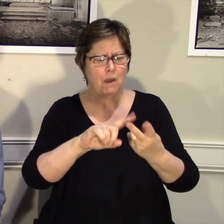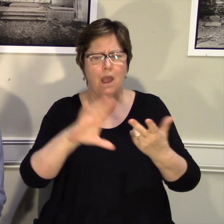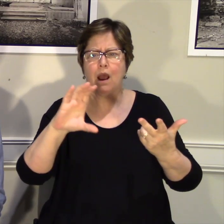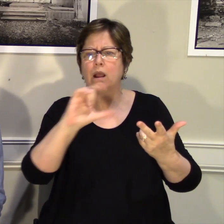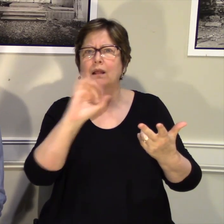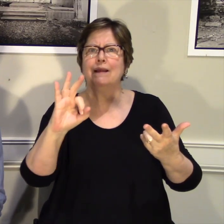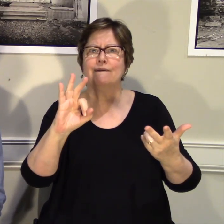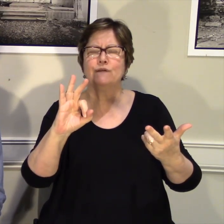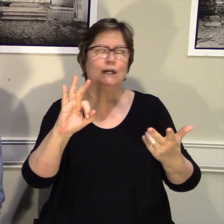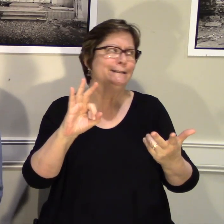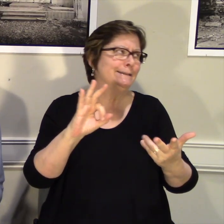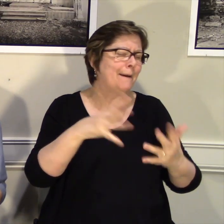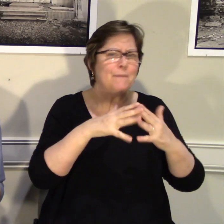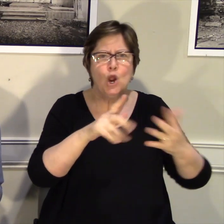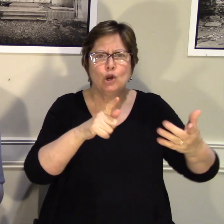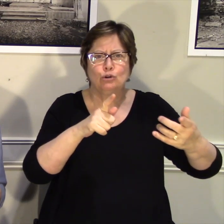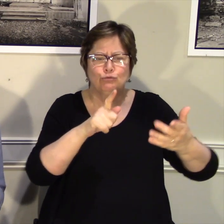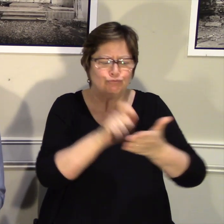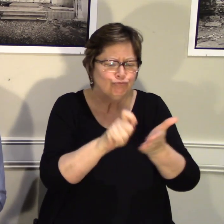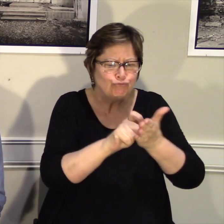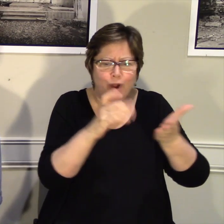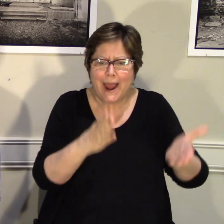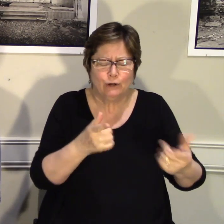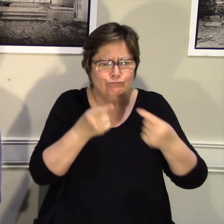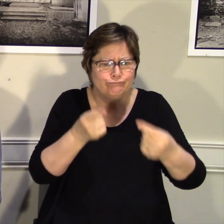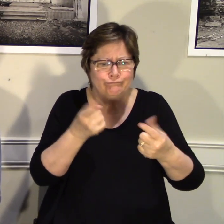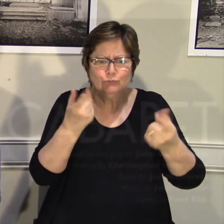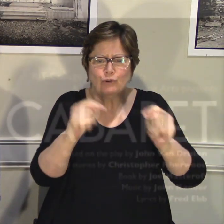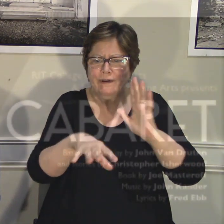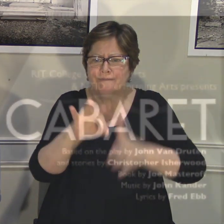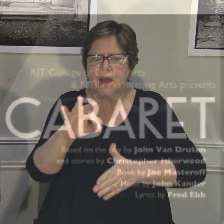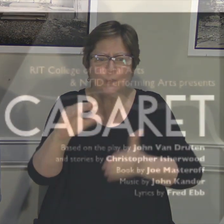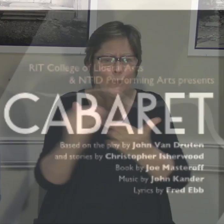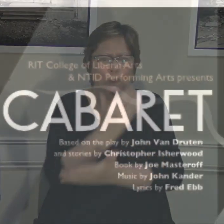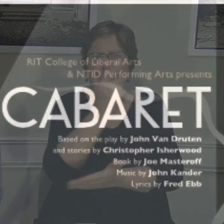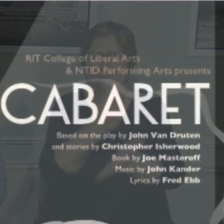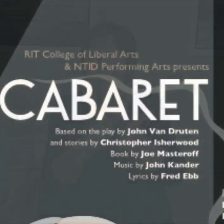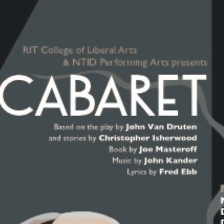American writer looking for his next story.